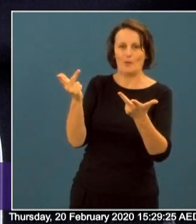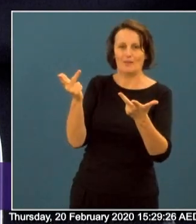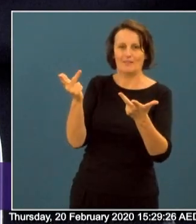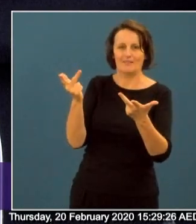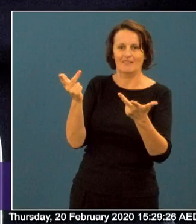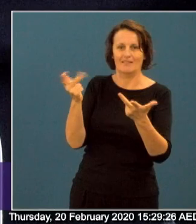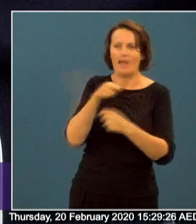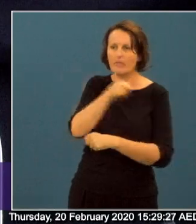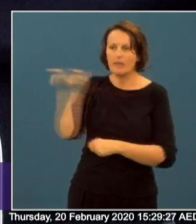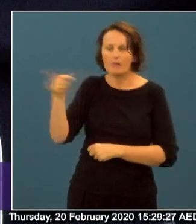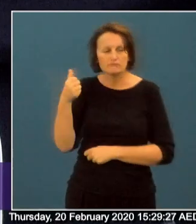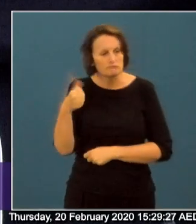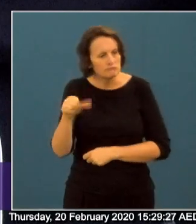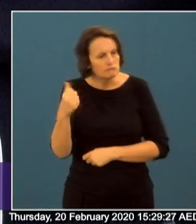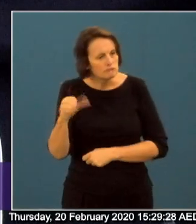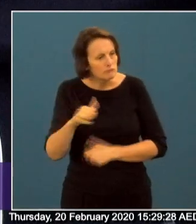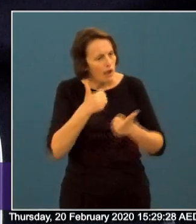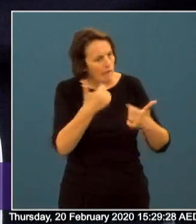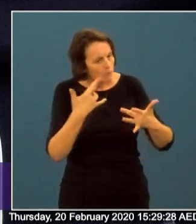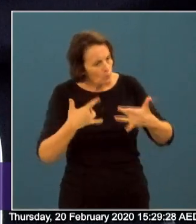driving the health system and driving clinical decisions.